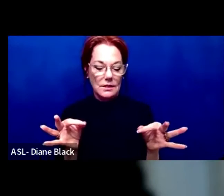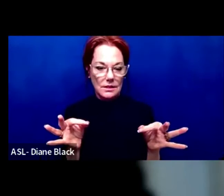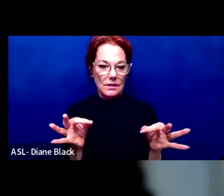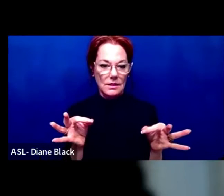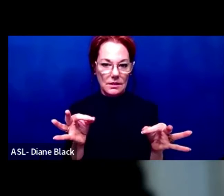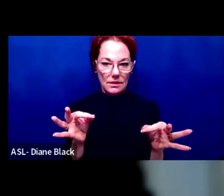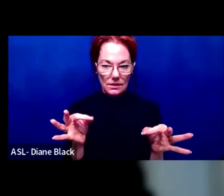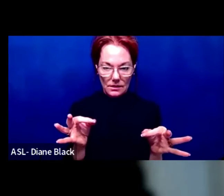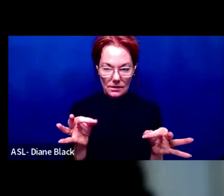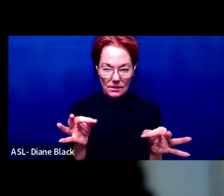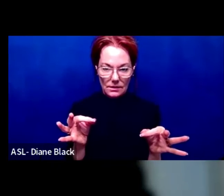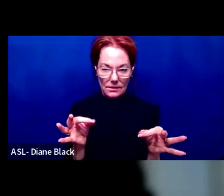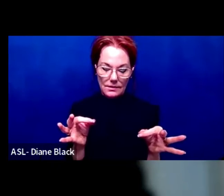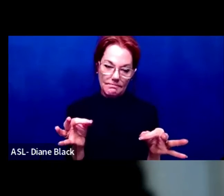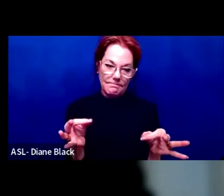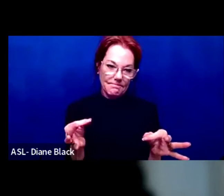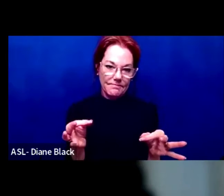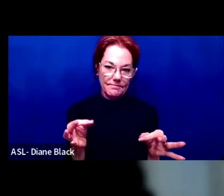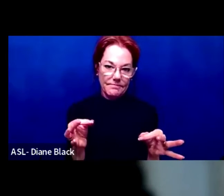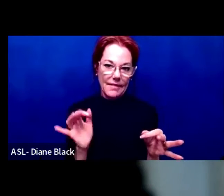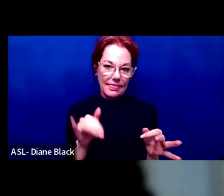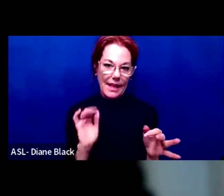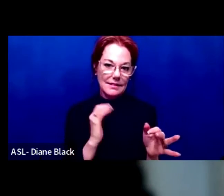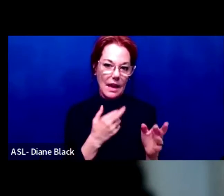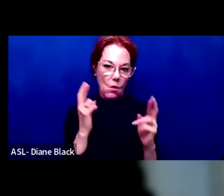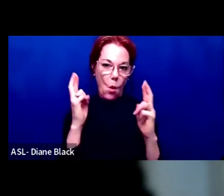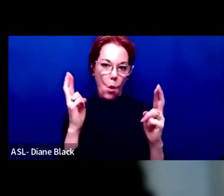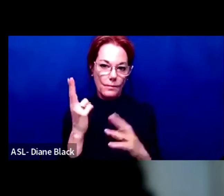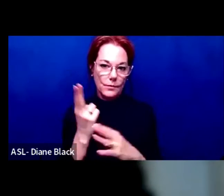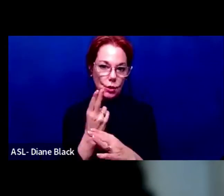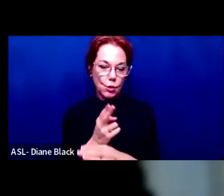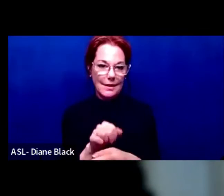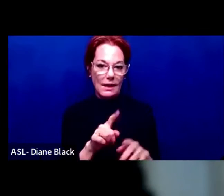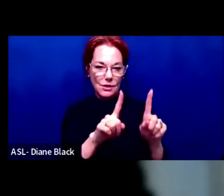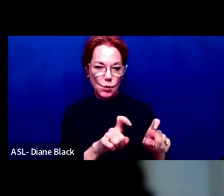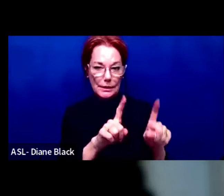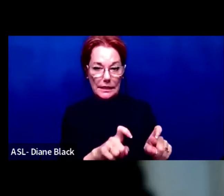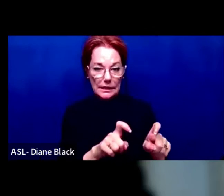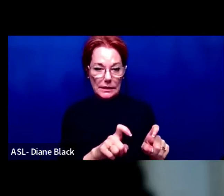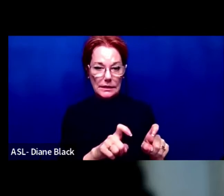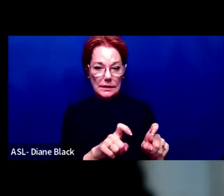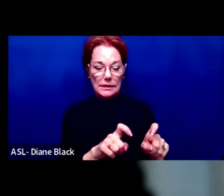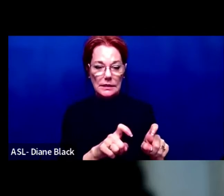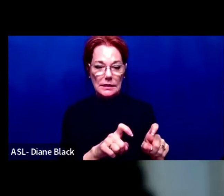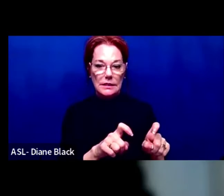just, yeah, that's, that's what we're hoping to use is that screening, and that's how it will be determined.